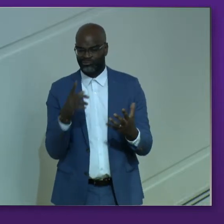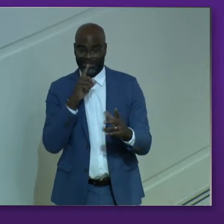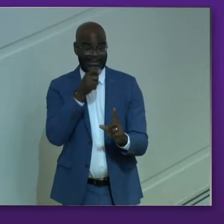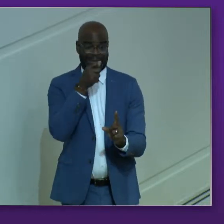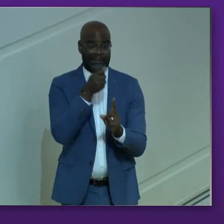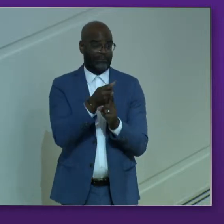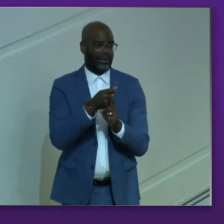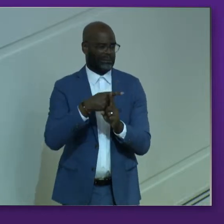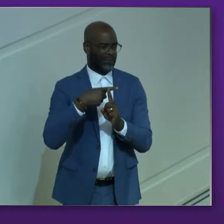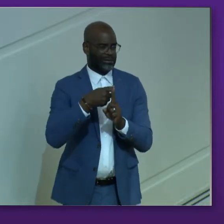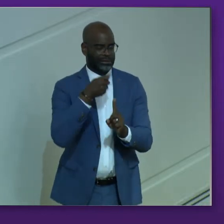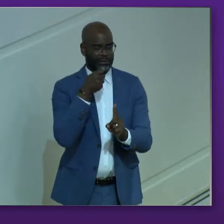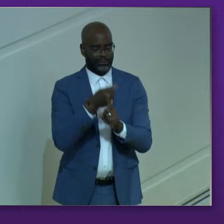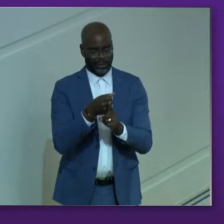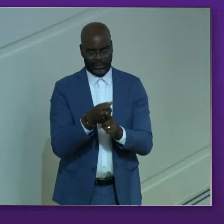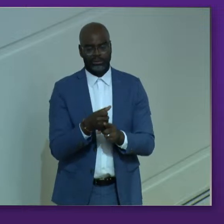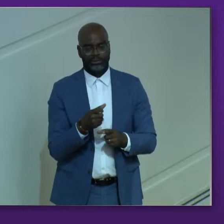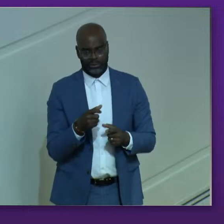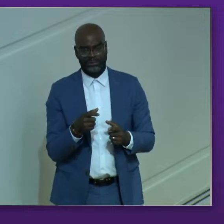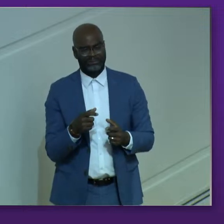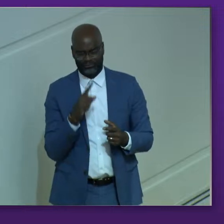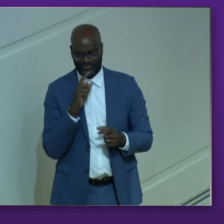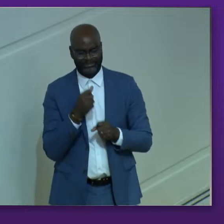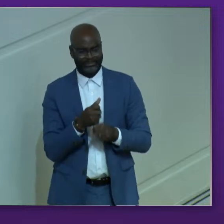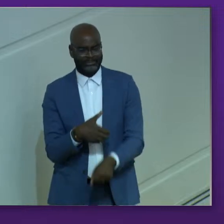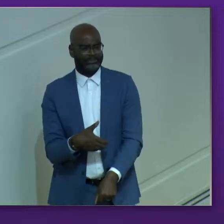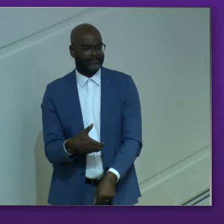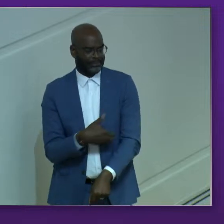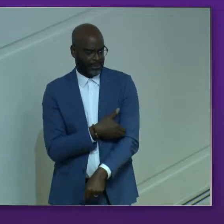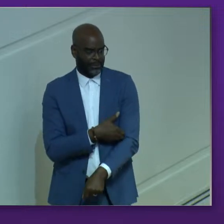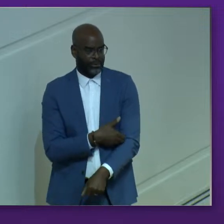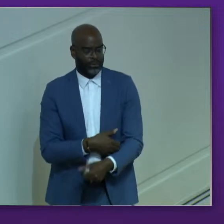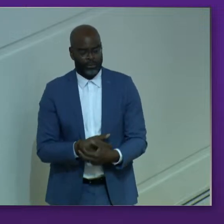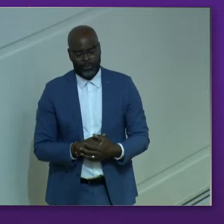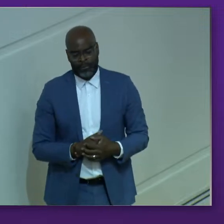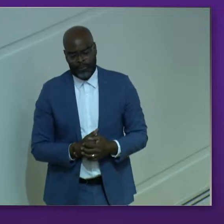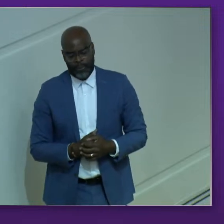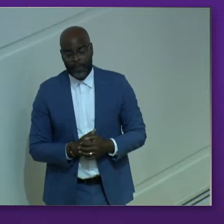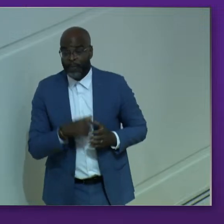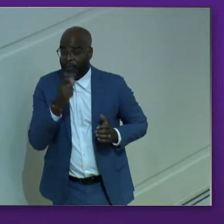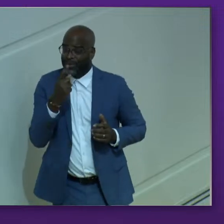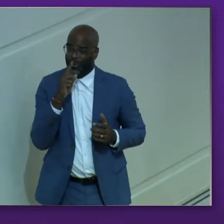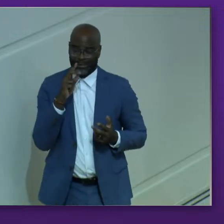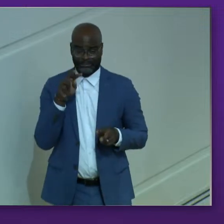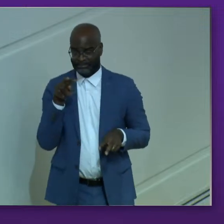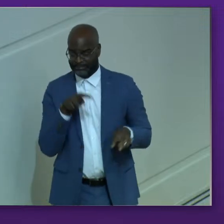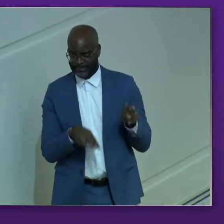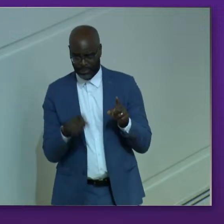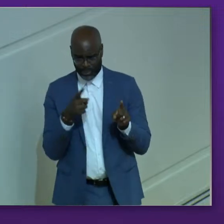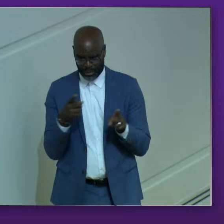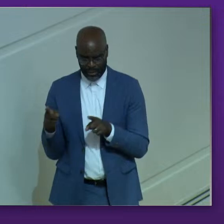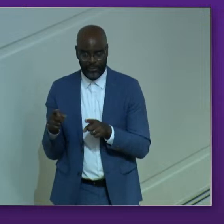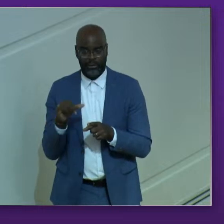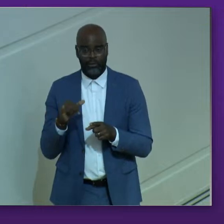OR STAFF AND OUR EXTERNAL PARTNERS. JUST A FANTASTIC OPPORTUNITY